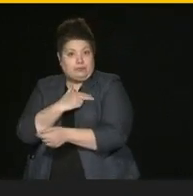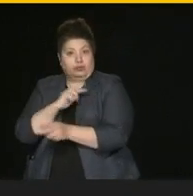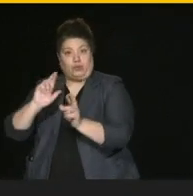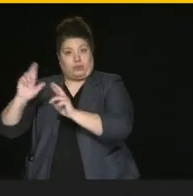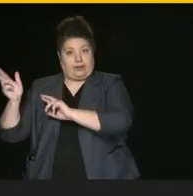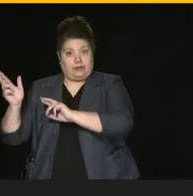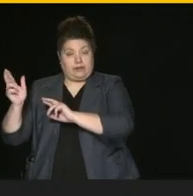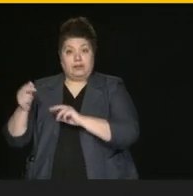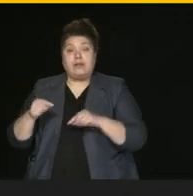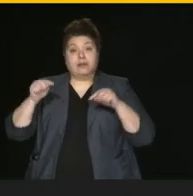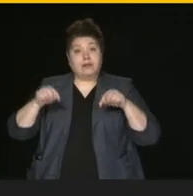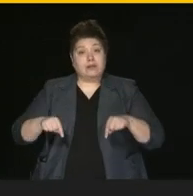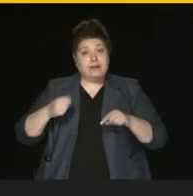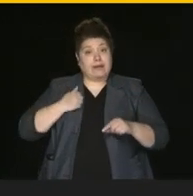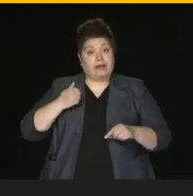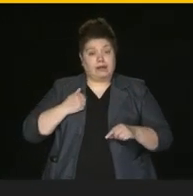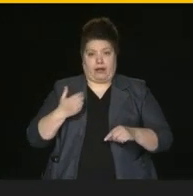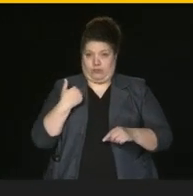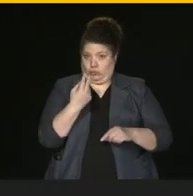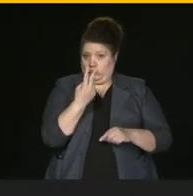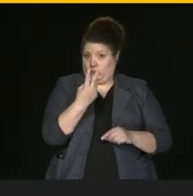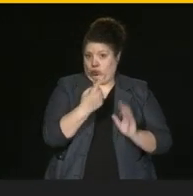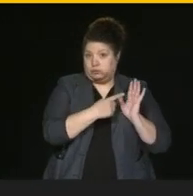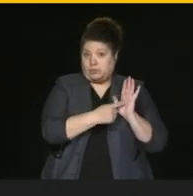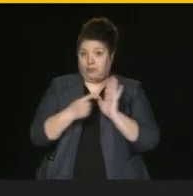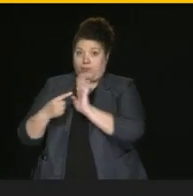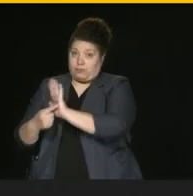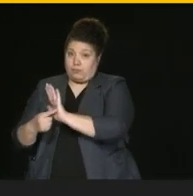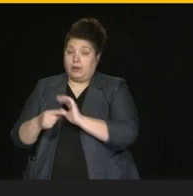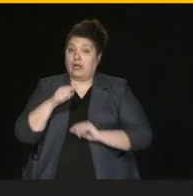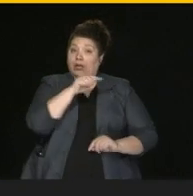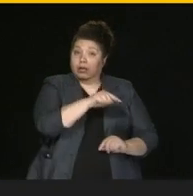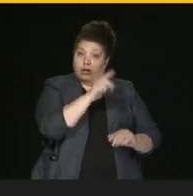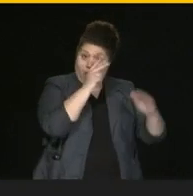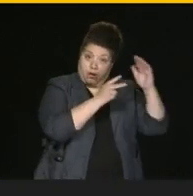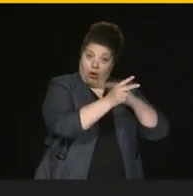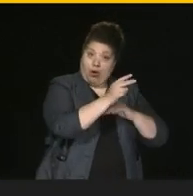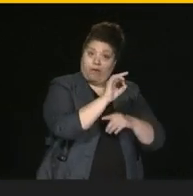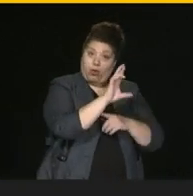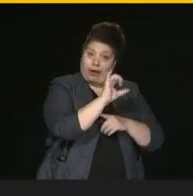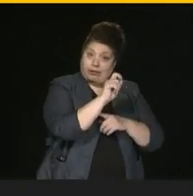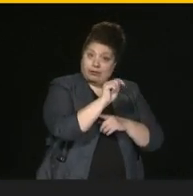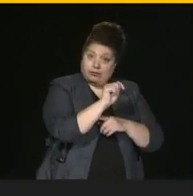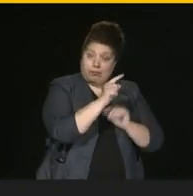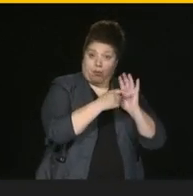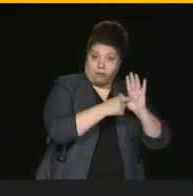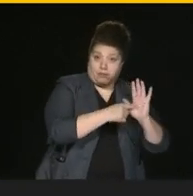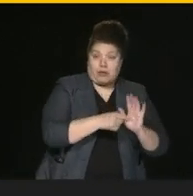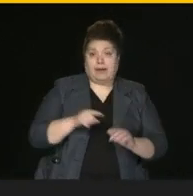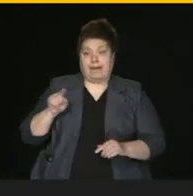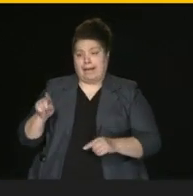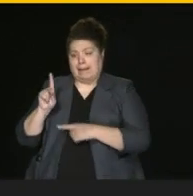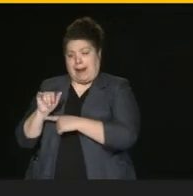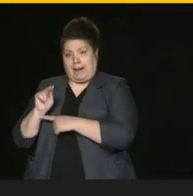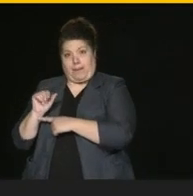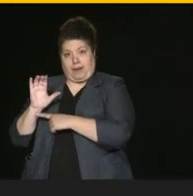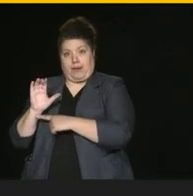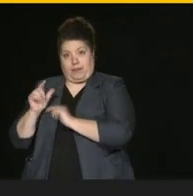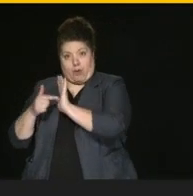NATIONALLY, WE'RE USING TWO MODELLING APPROACHES.